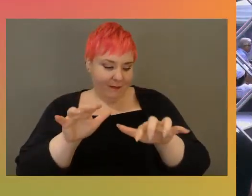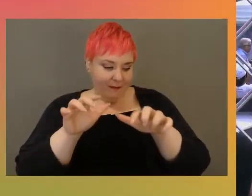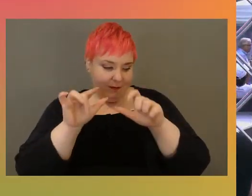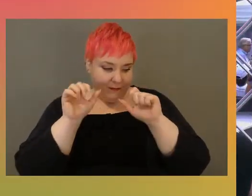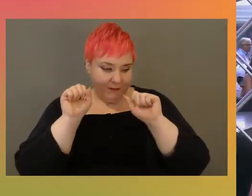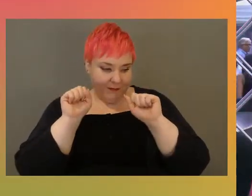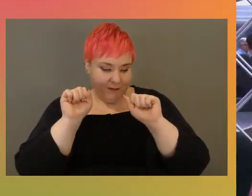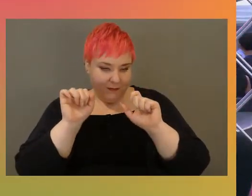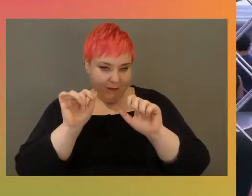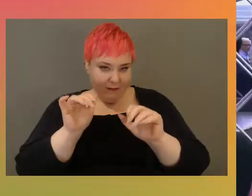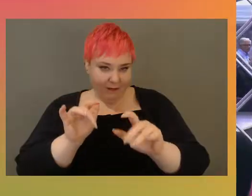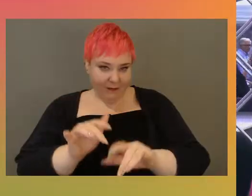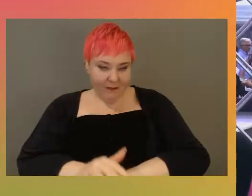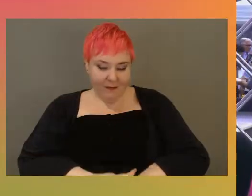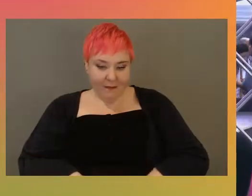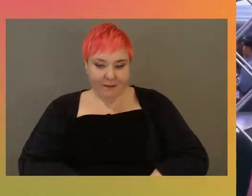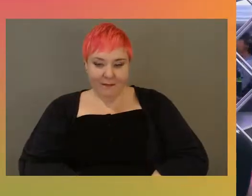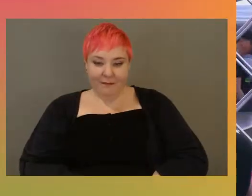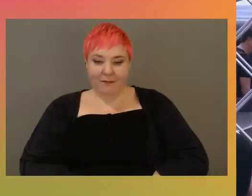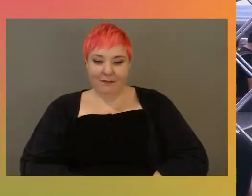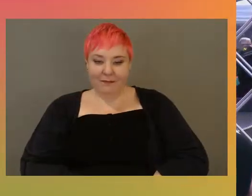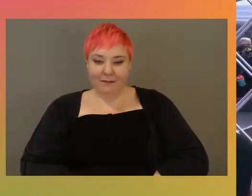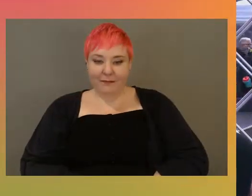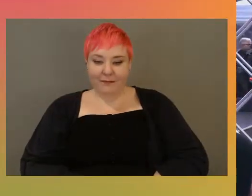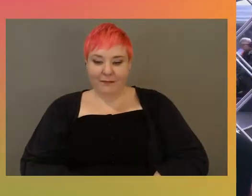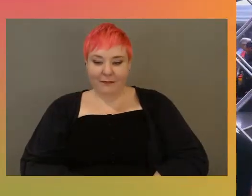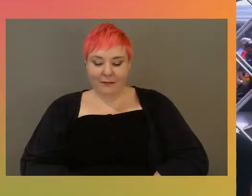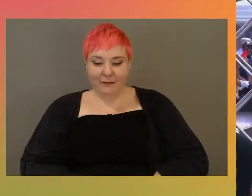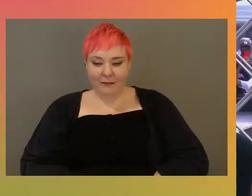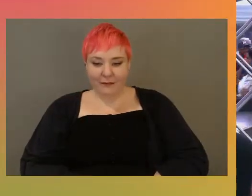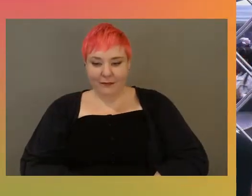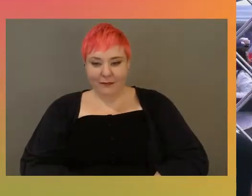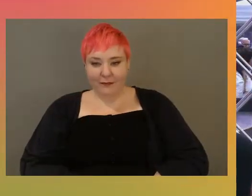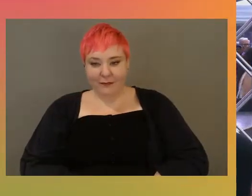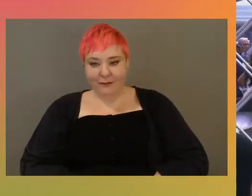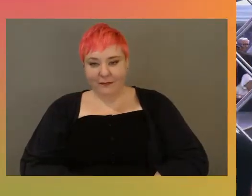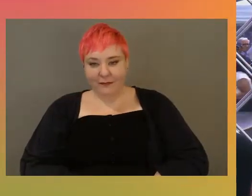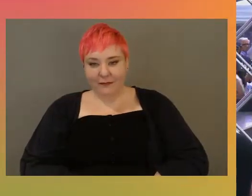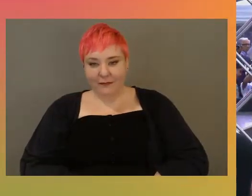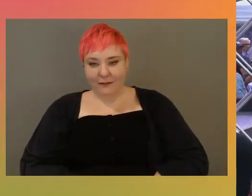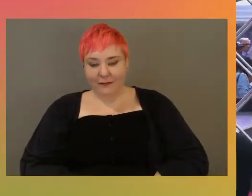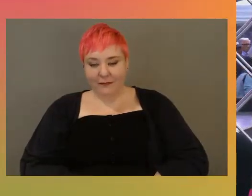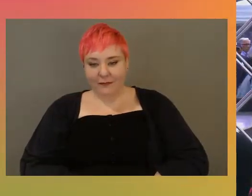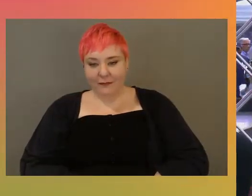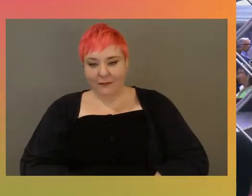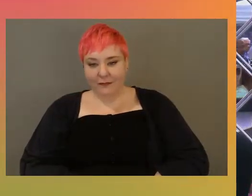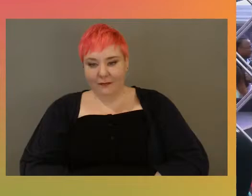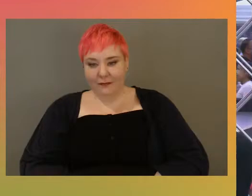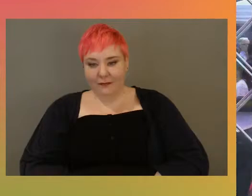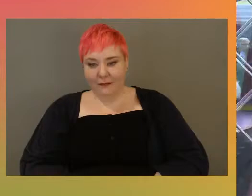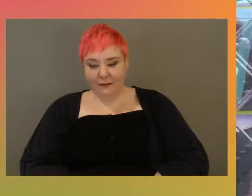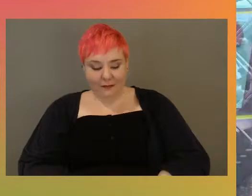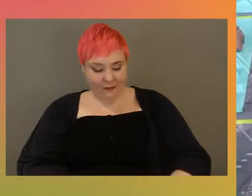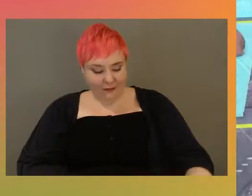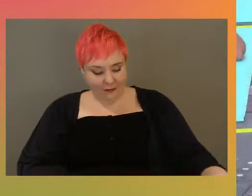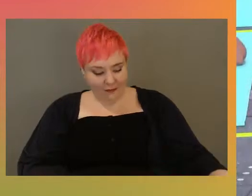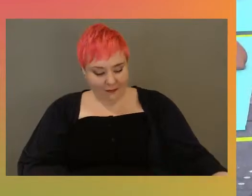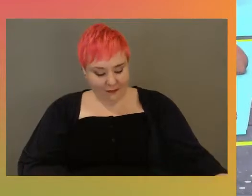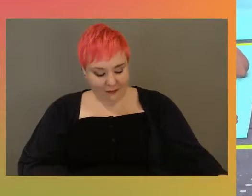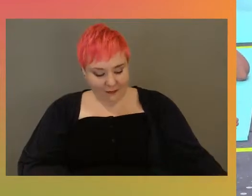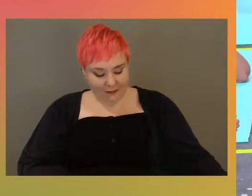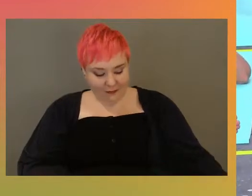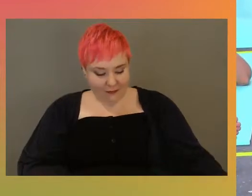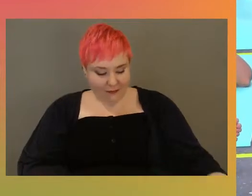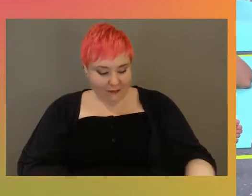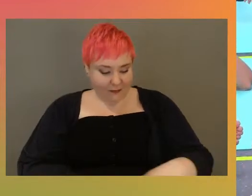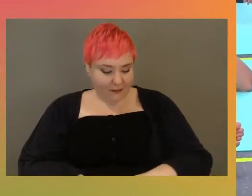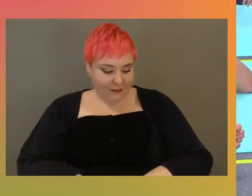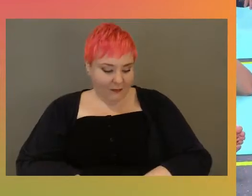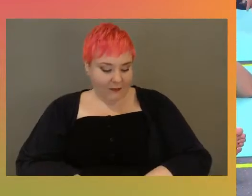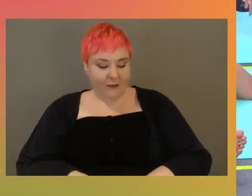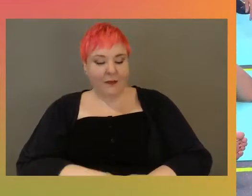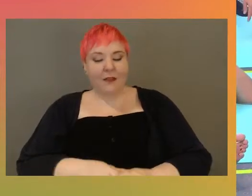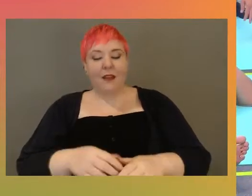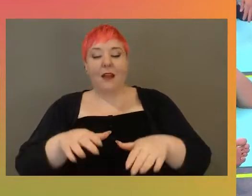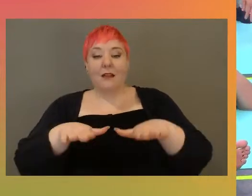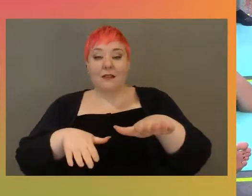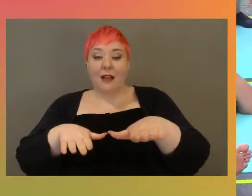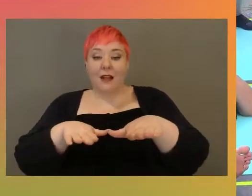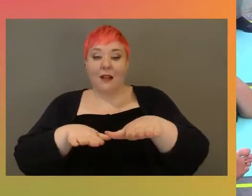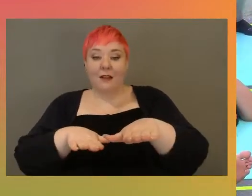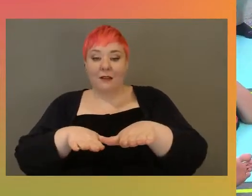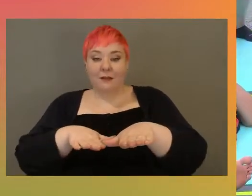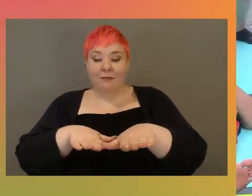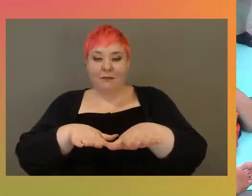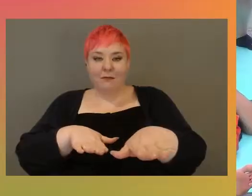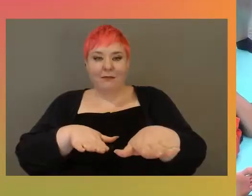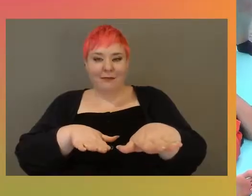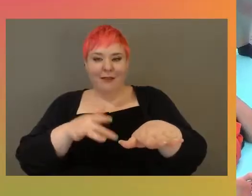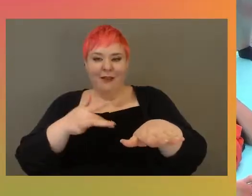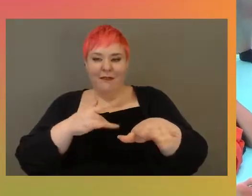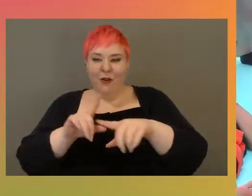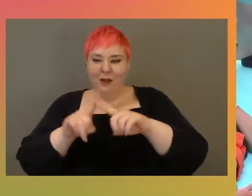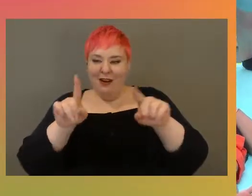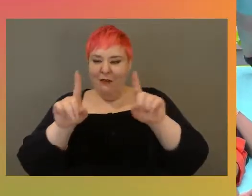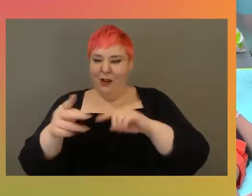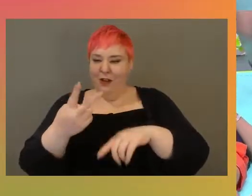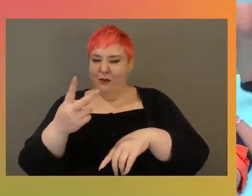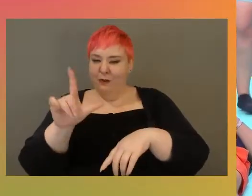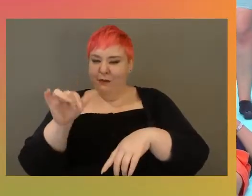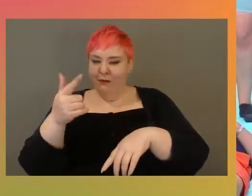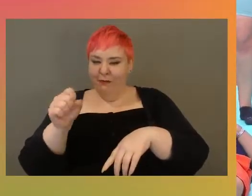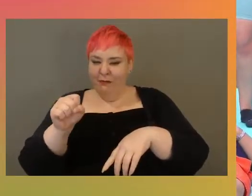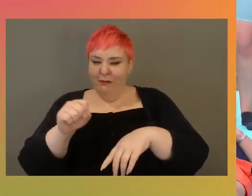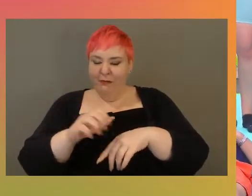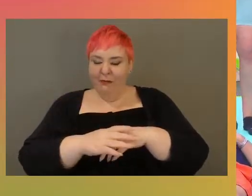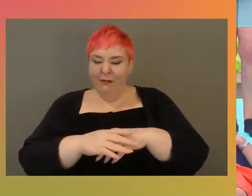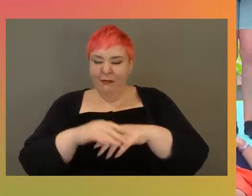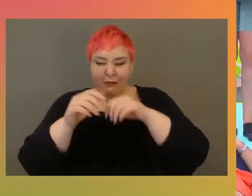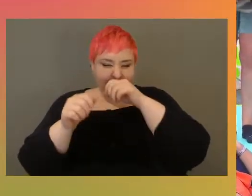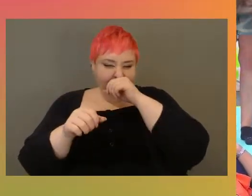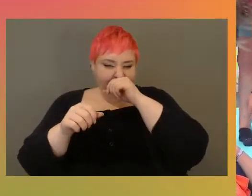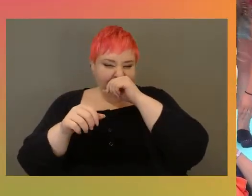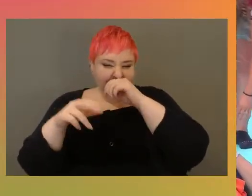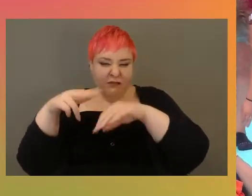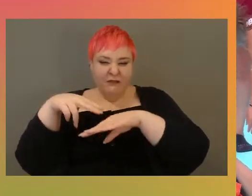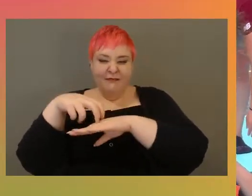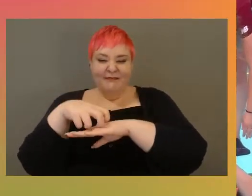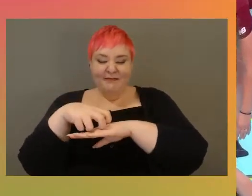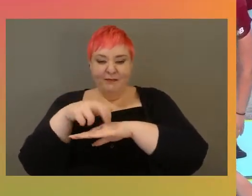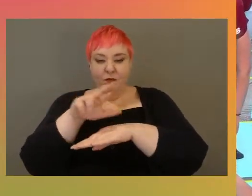FIVE MORE BREATHS.